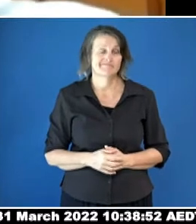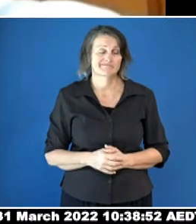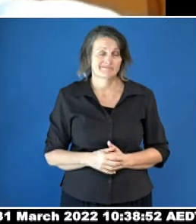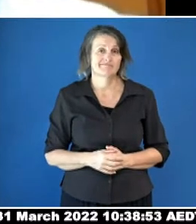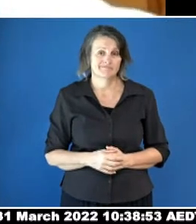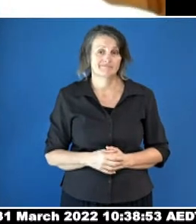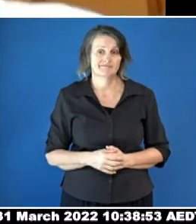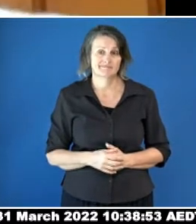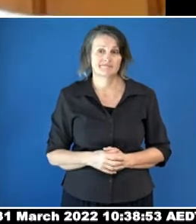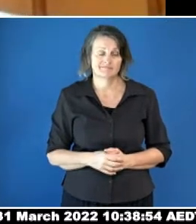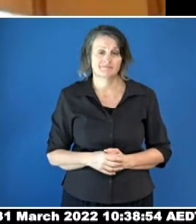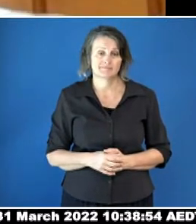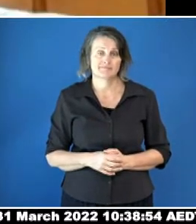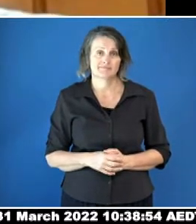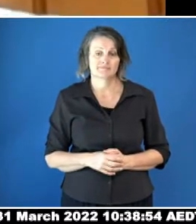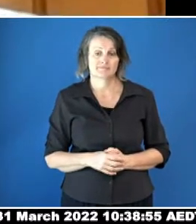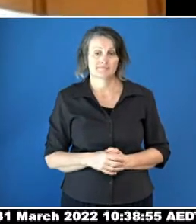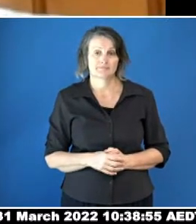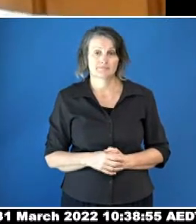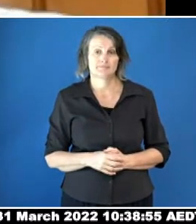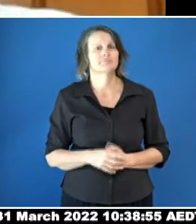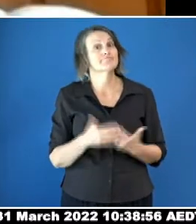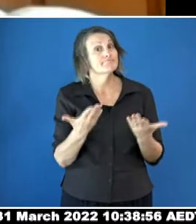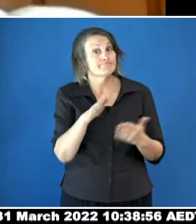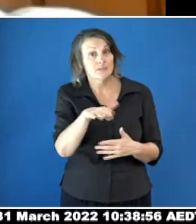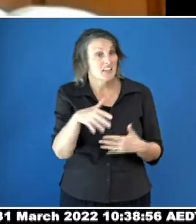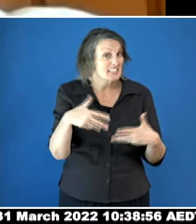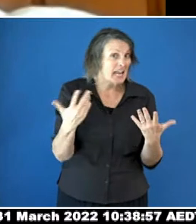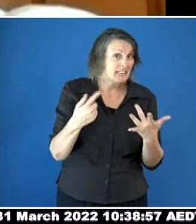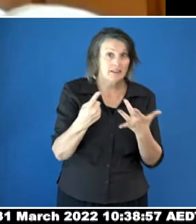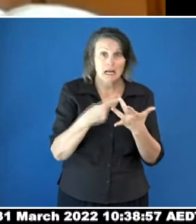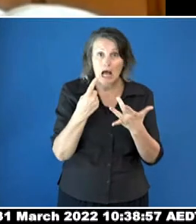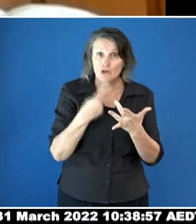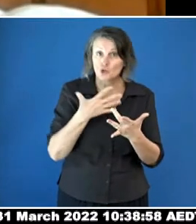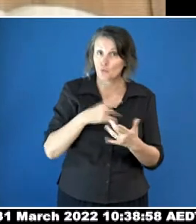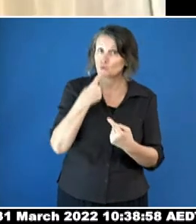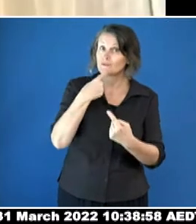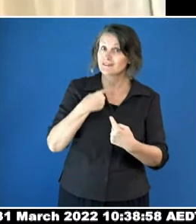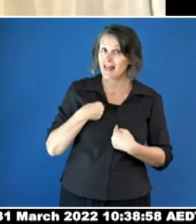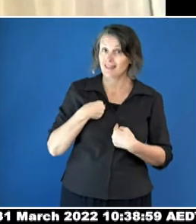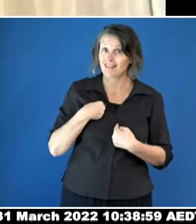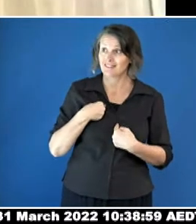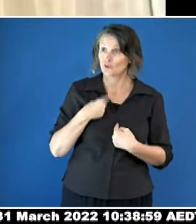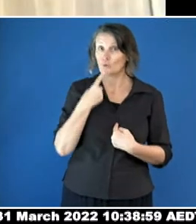So, yeah. MS EASTMAN: Is there anything else you would like to say to the Commissioners